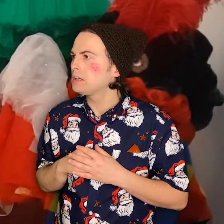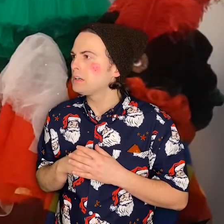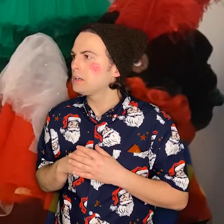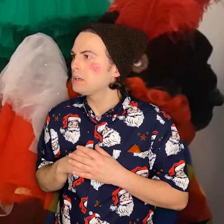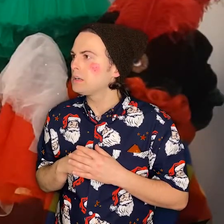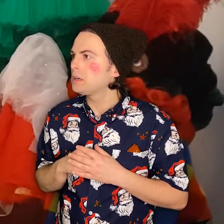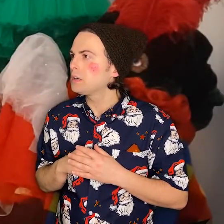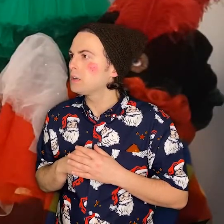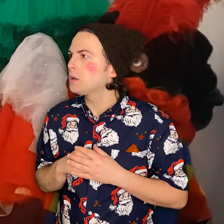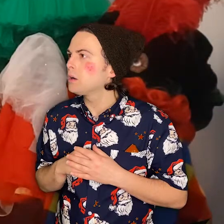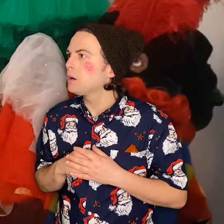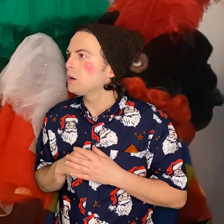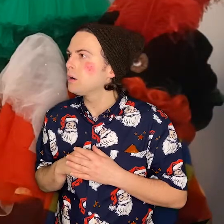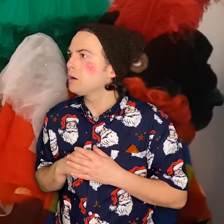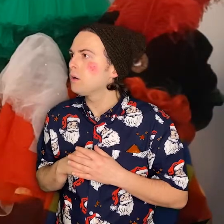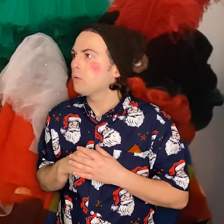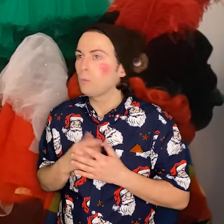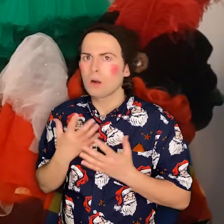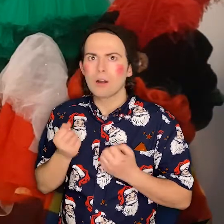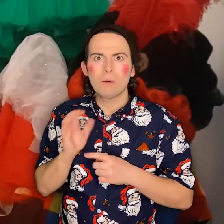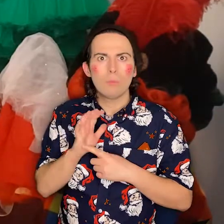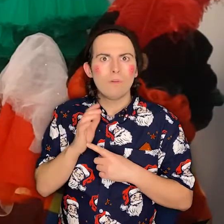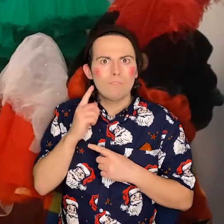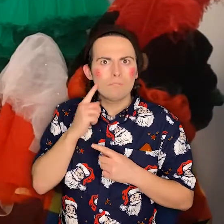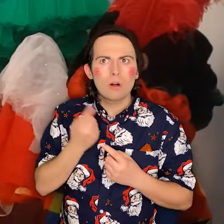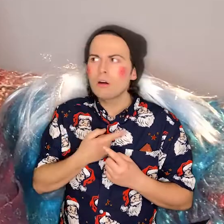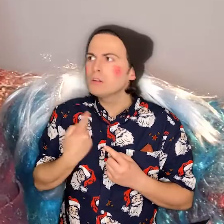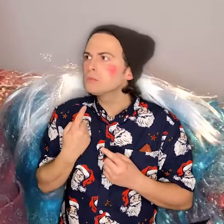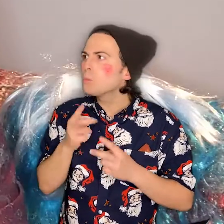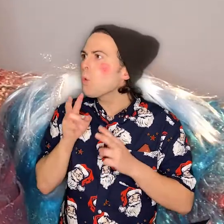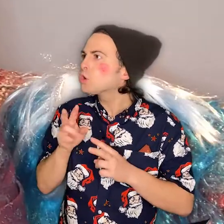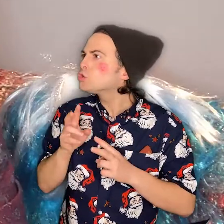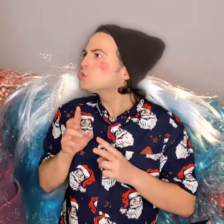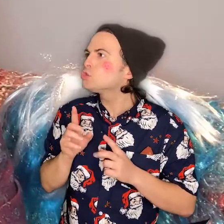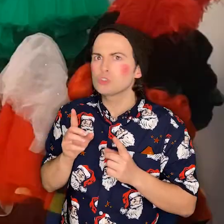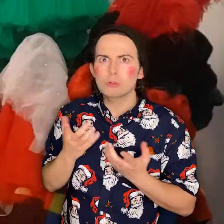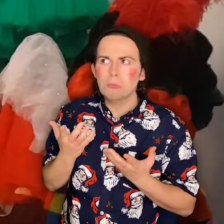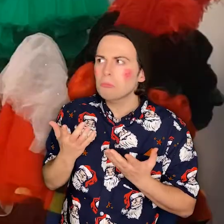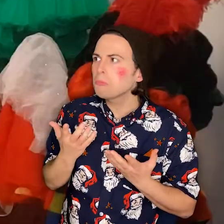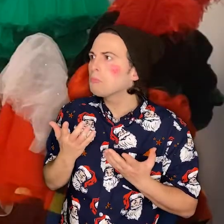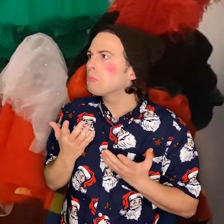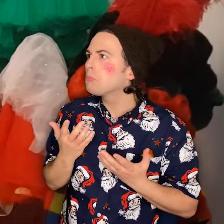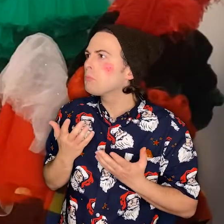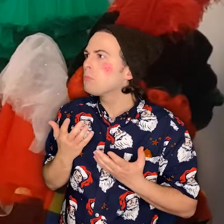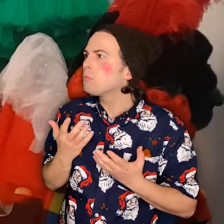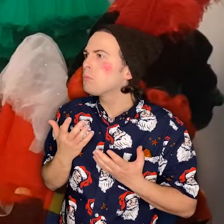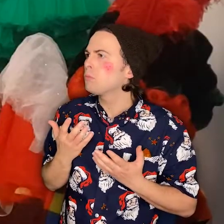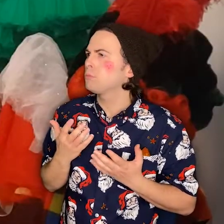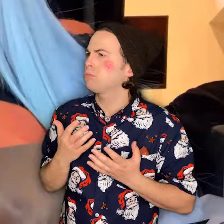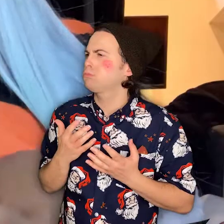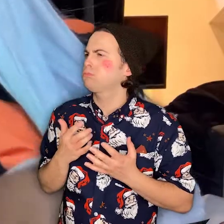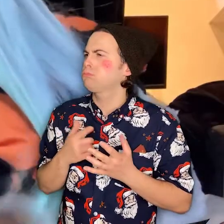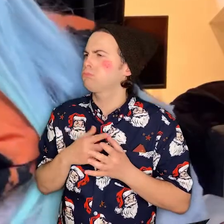Helen - But listen I know the perfect movie to cheer us all up and put us in the festive mood Carina – Whit is it? Helen – Apocolypse Now